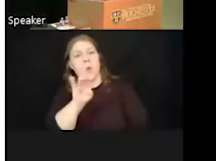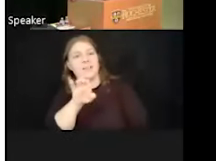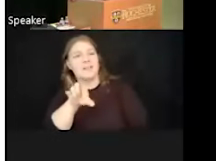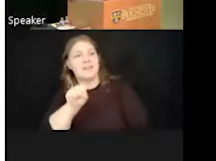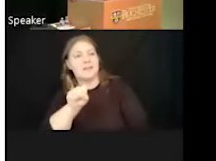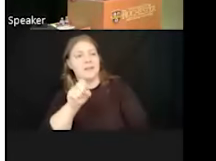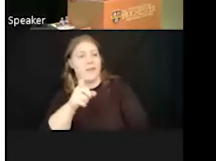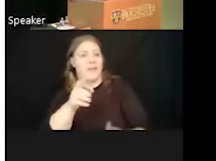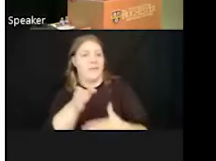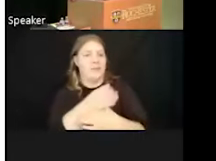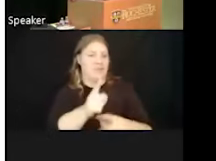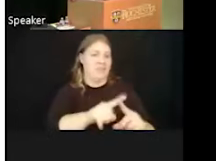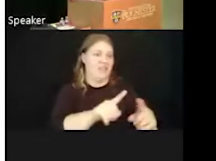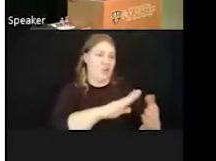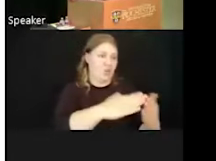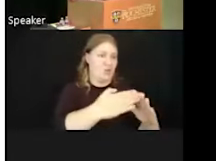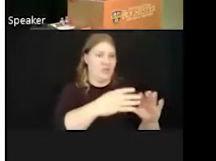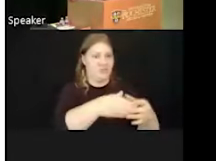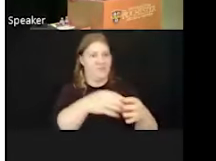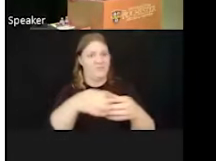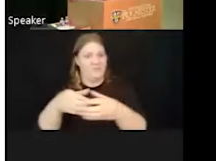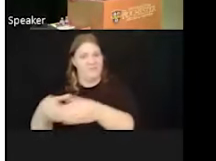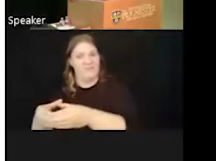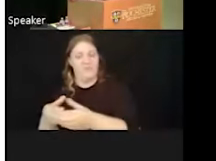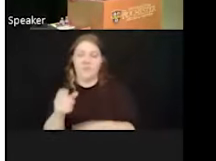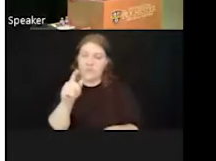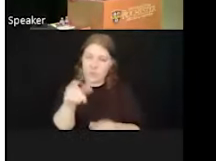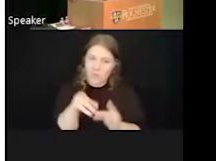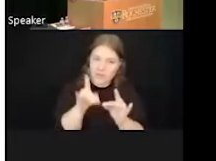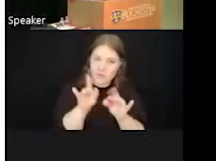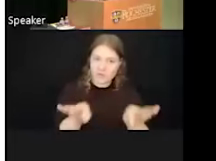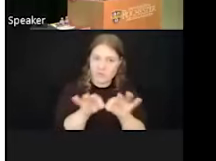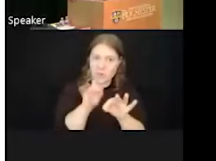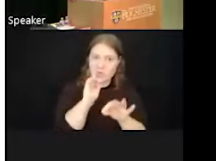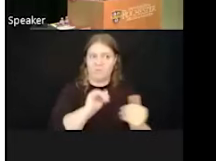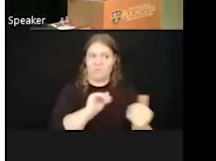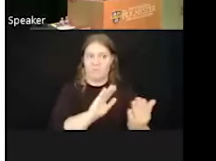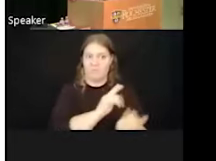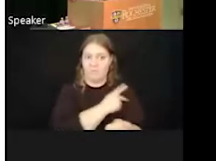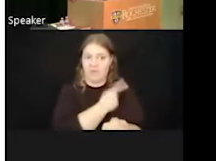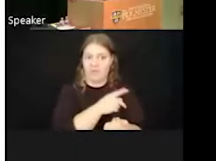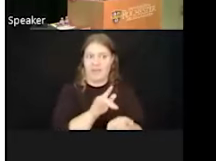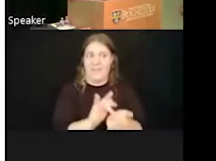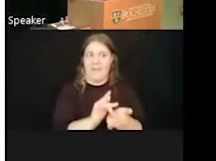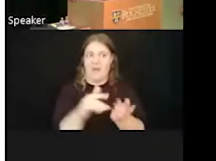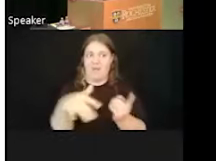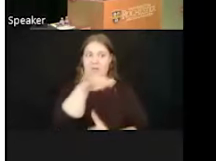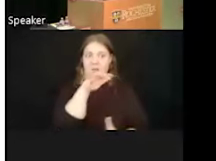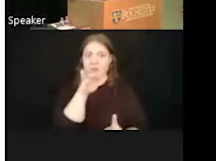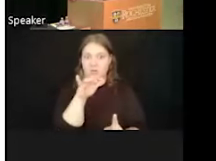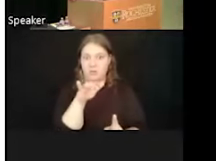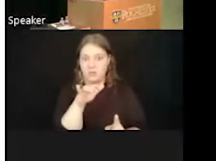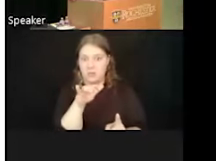that it was important when we encounter patients in a medical in a medical setting kind of answer